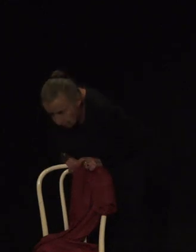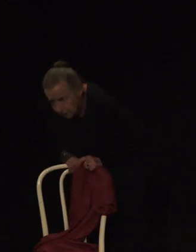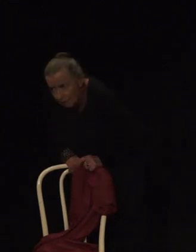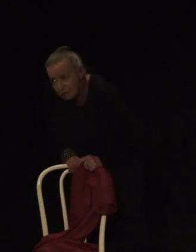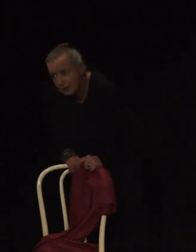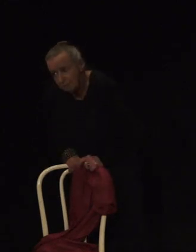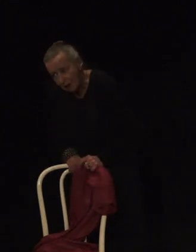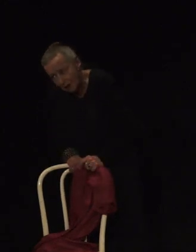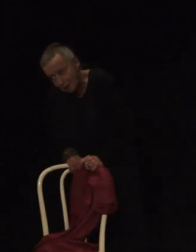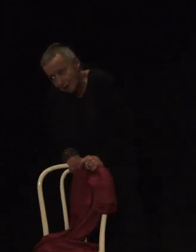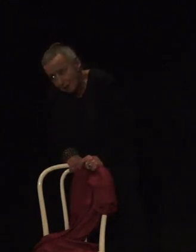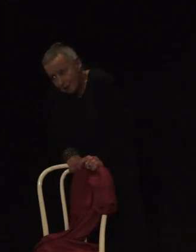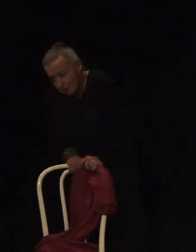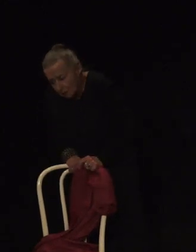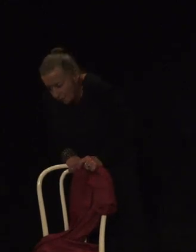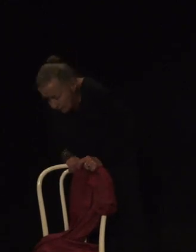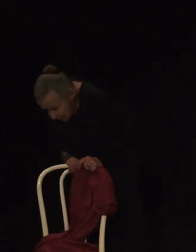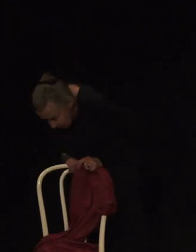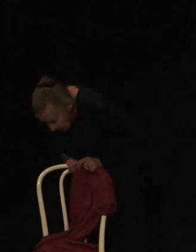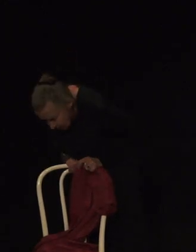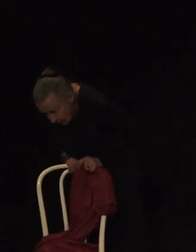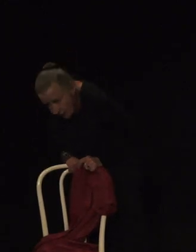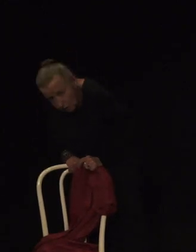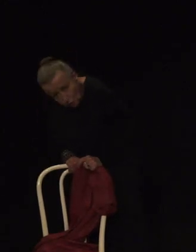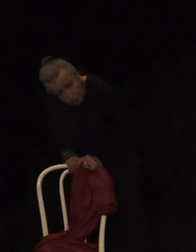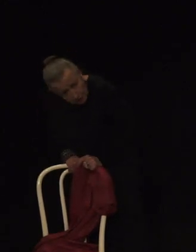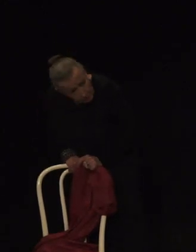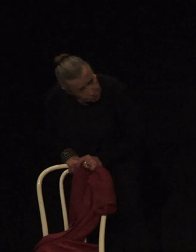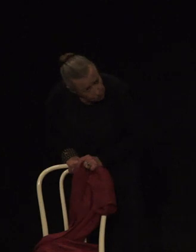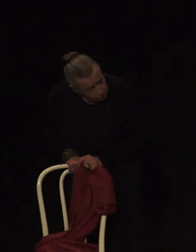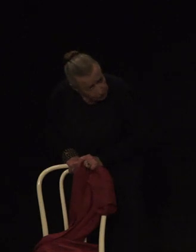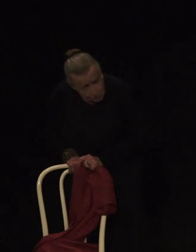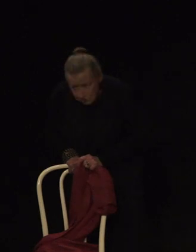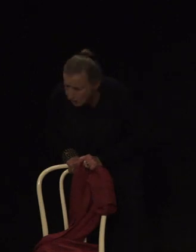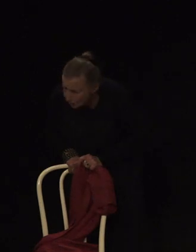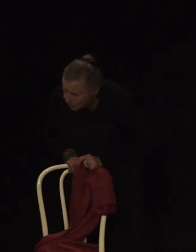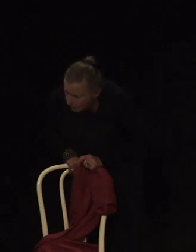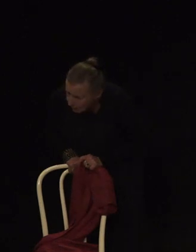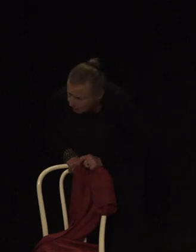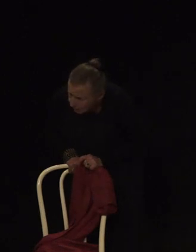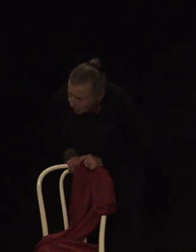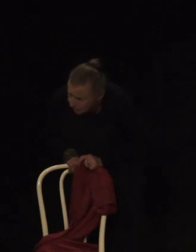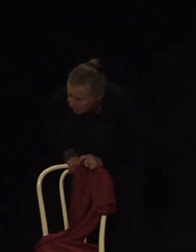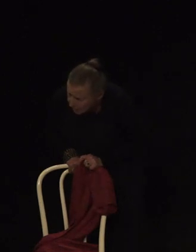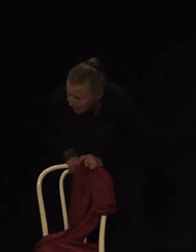the smell of food, the snaps of dogs who were enjoying dinner scraps,